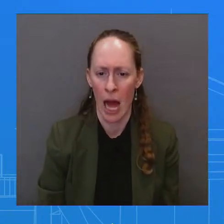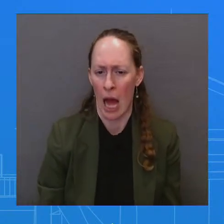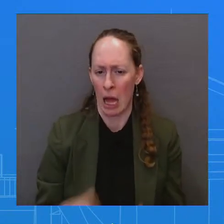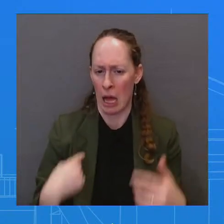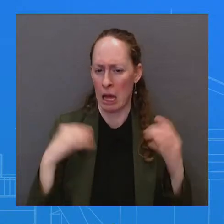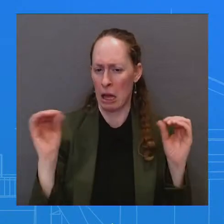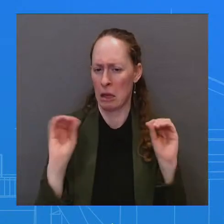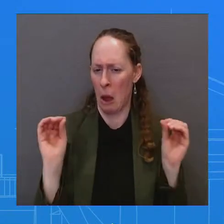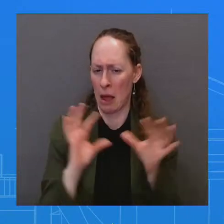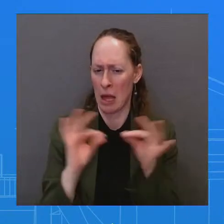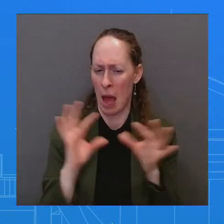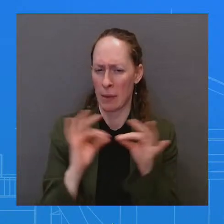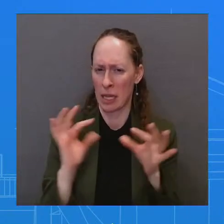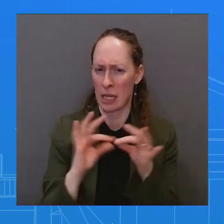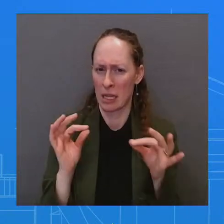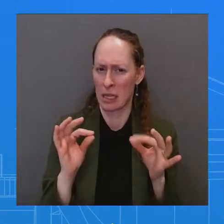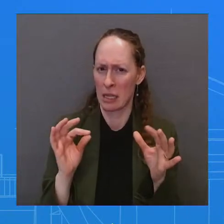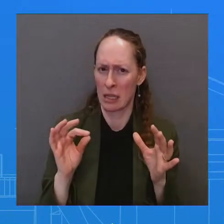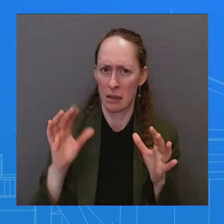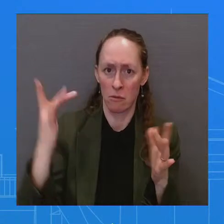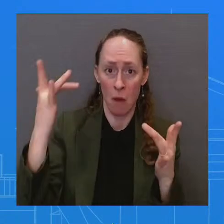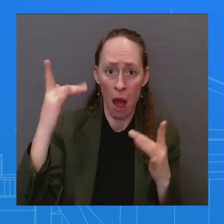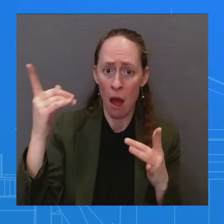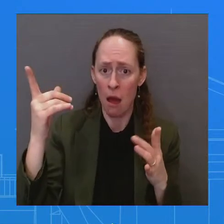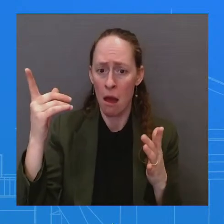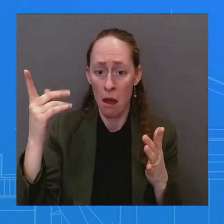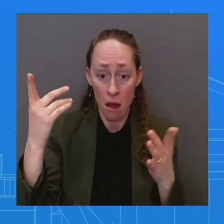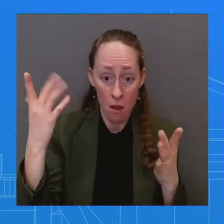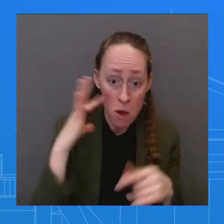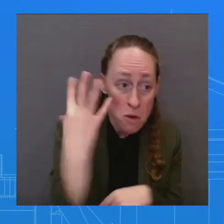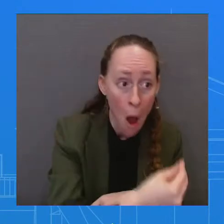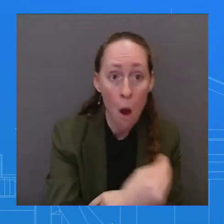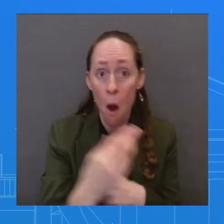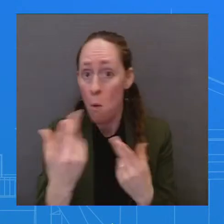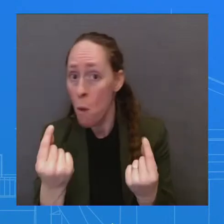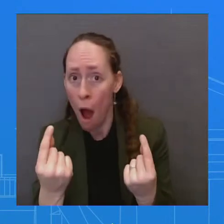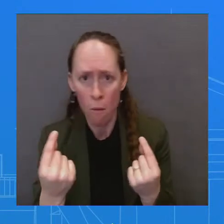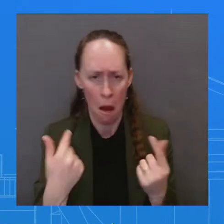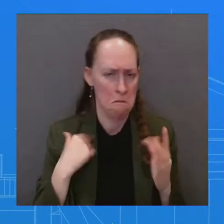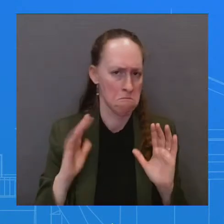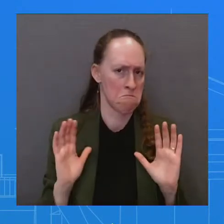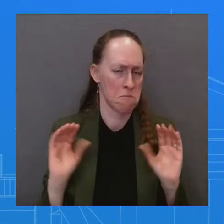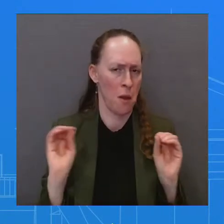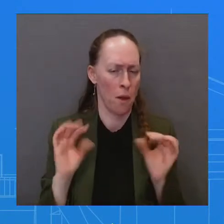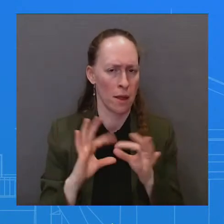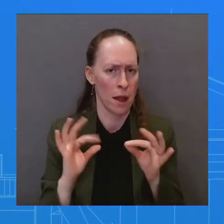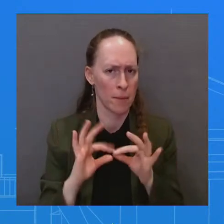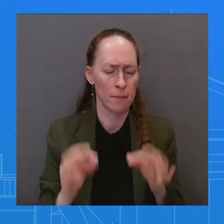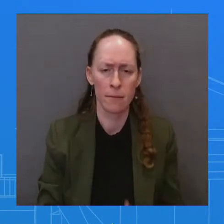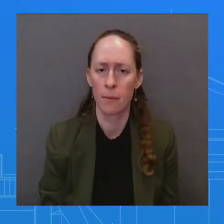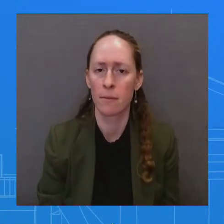Look, yes, the President has been very much focused on the conflict between Israel and Hamas